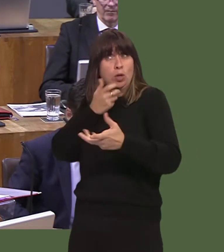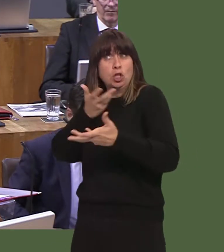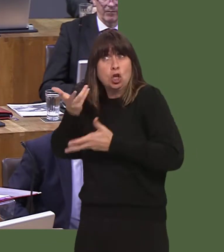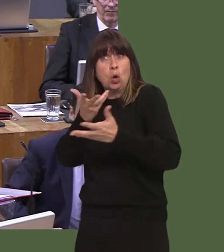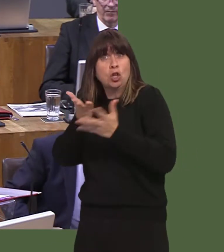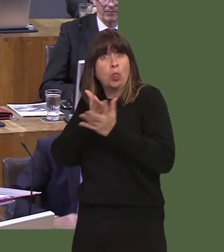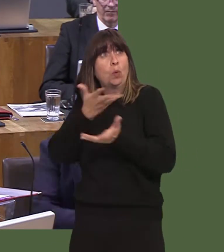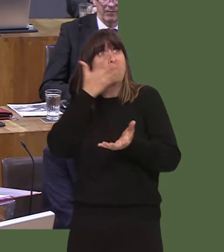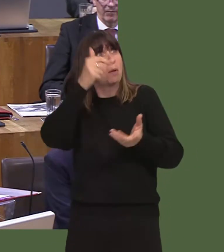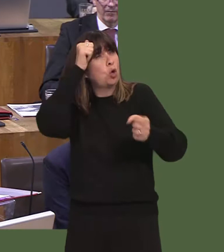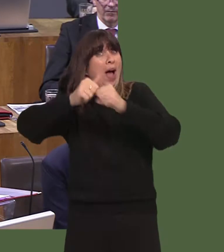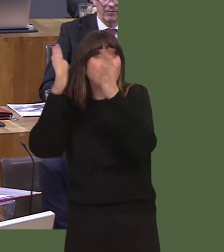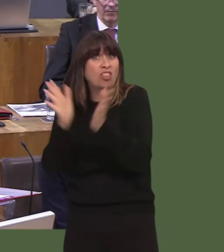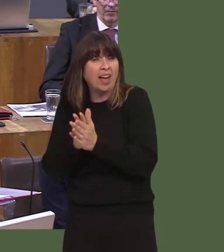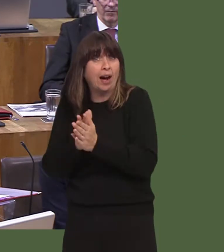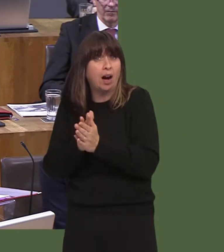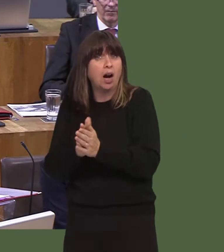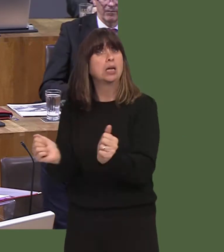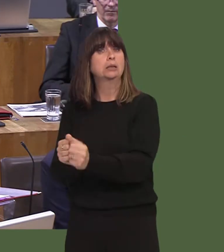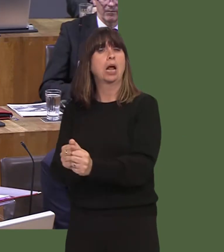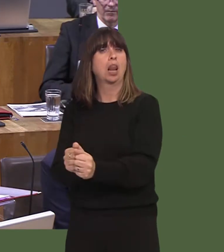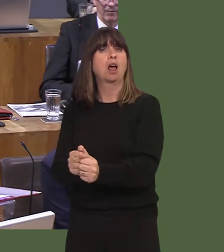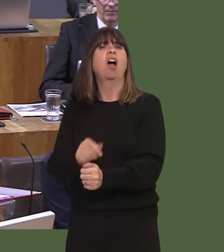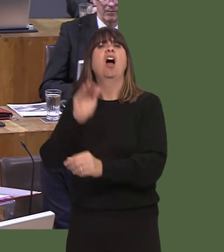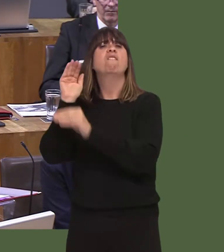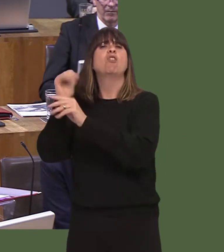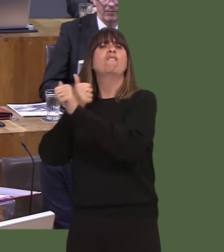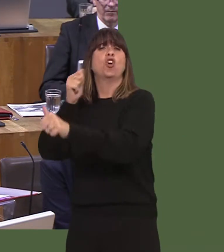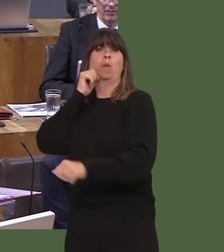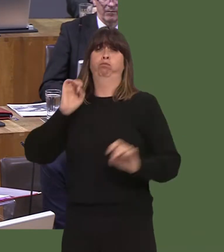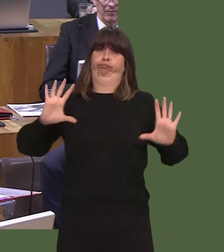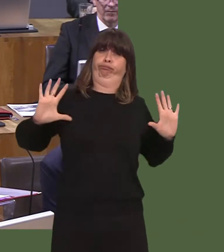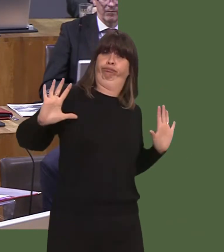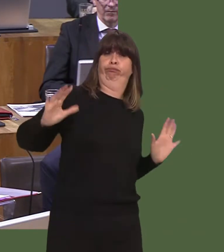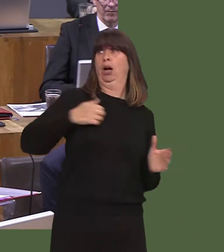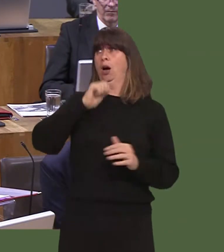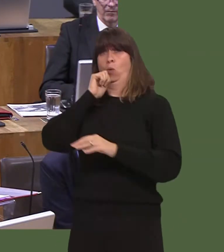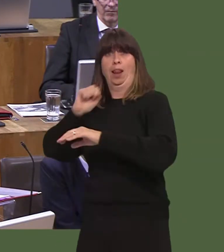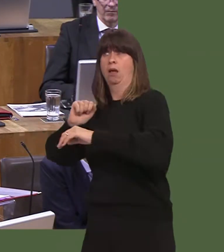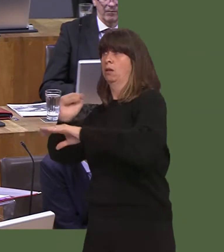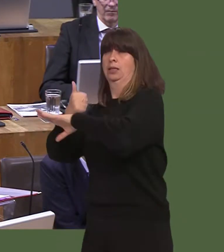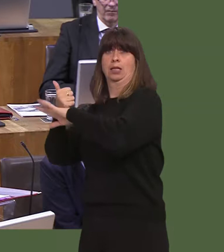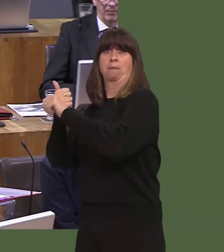public and have a deal that was made public, no-one would come here. No-one would come here; they'd go elsewhere, where they feel that they could have more